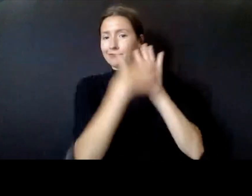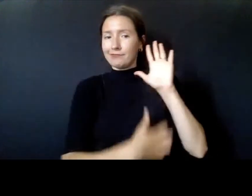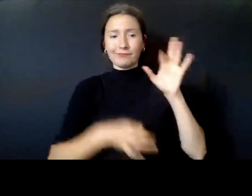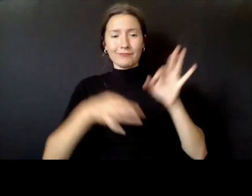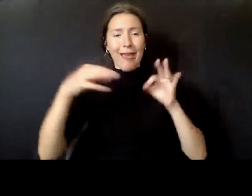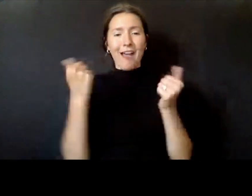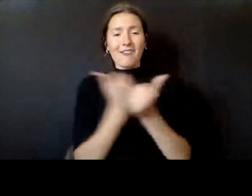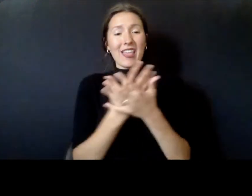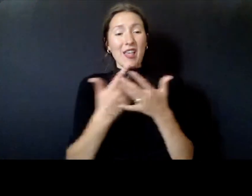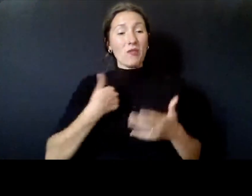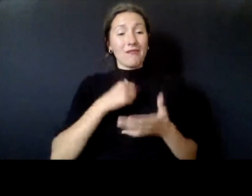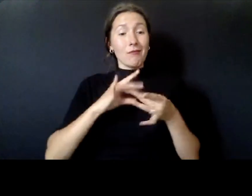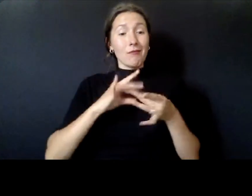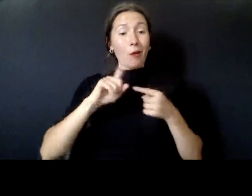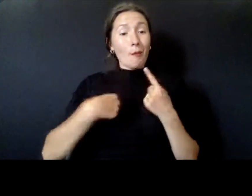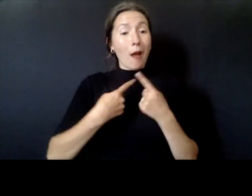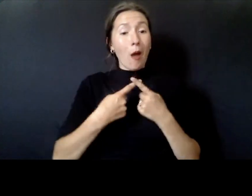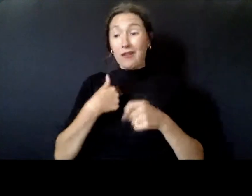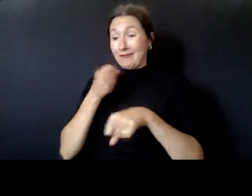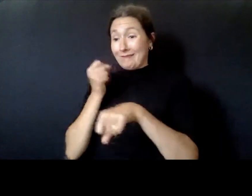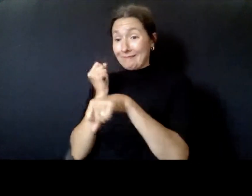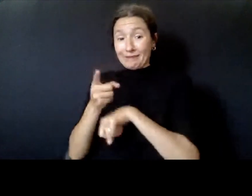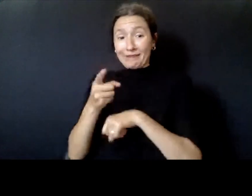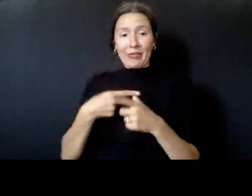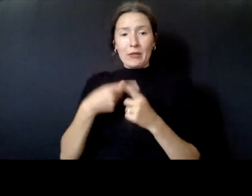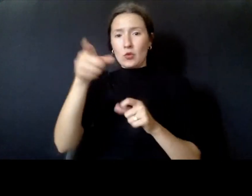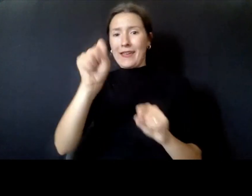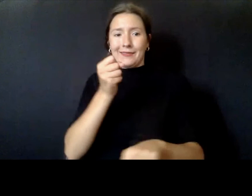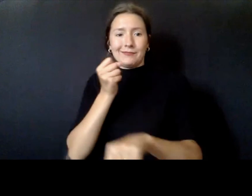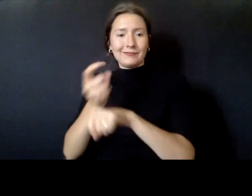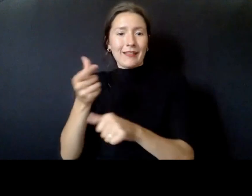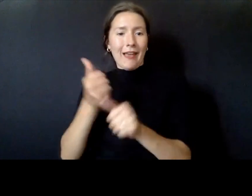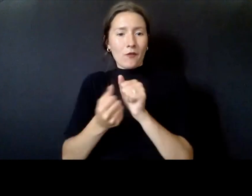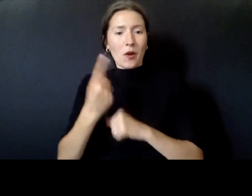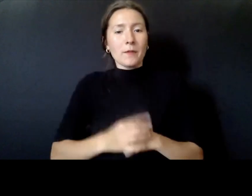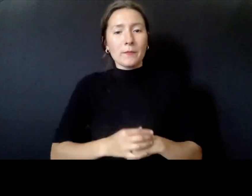for i know here on pacific time having um it's the middle of the day so